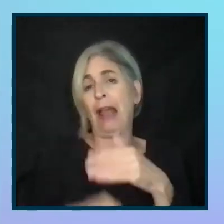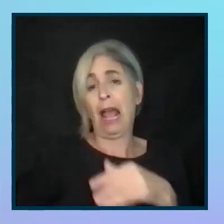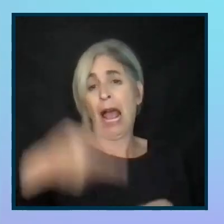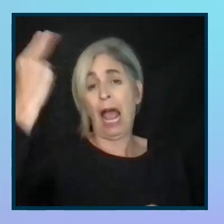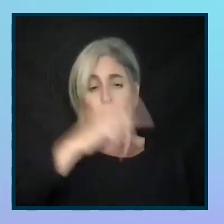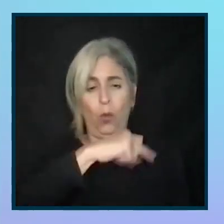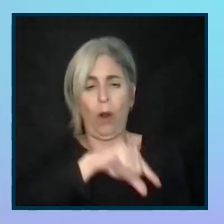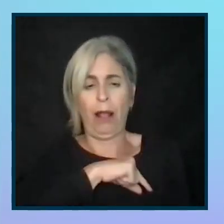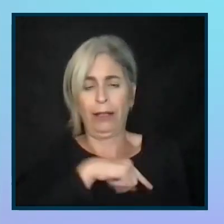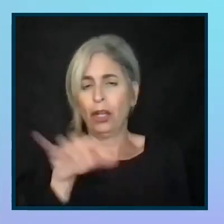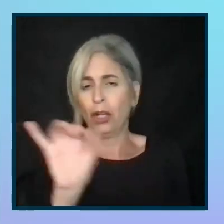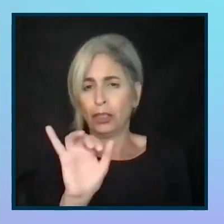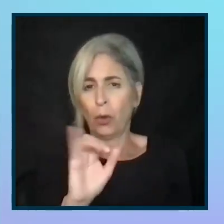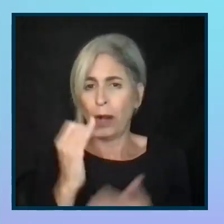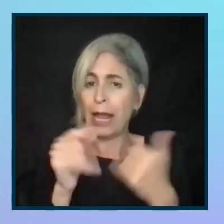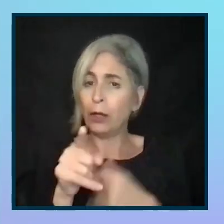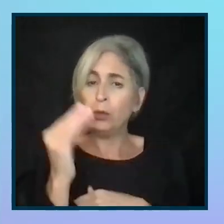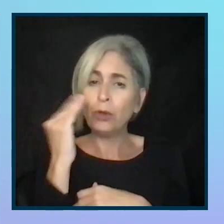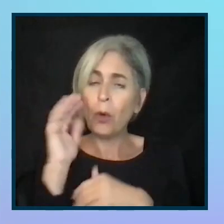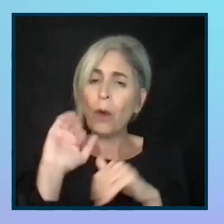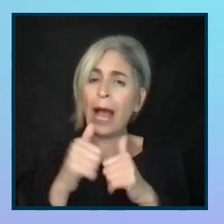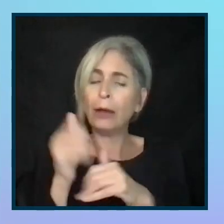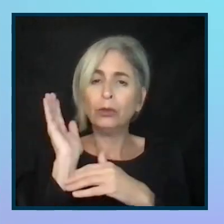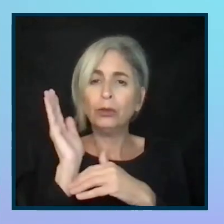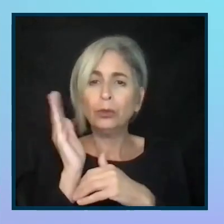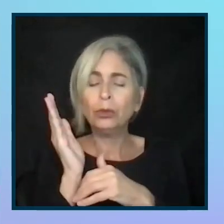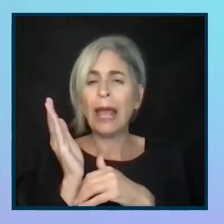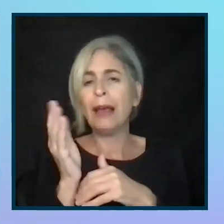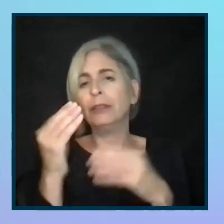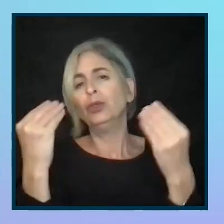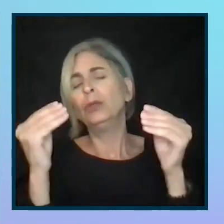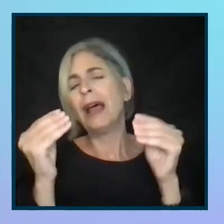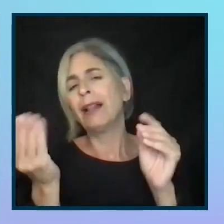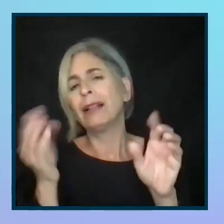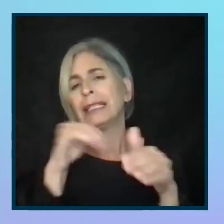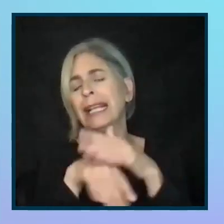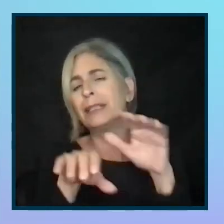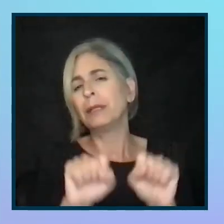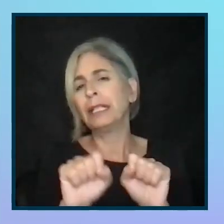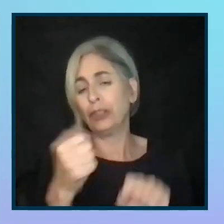So then now you know how to sell accessibility to me. The way that you sell accessibility to me is gonna be